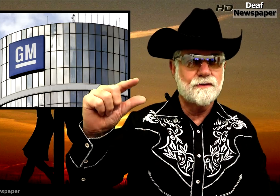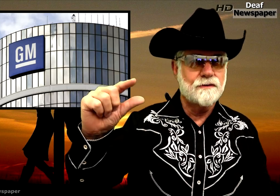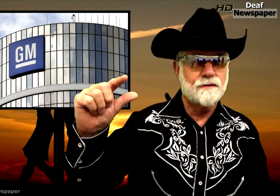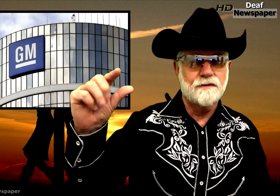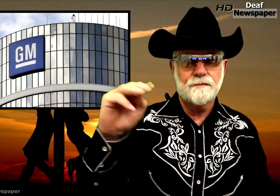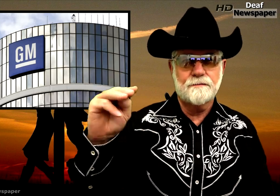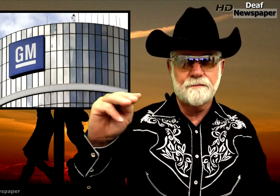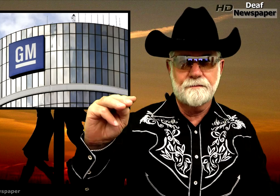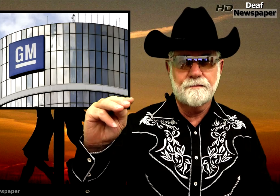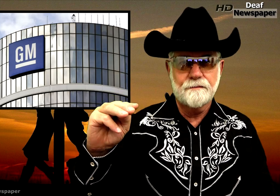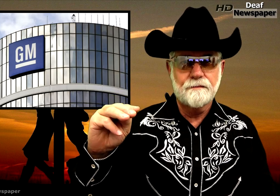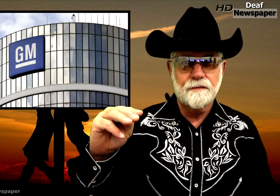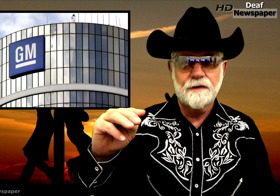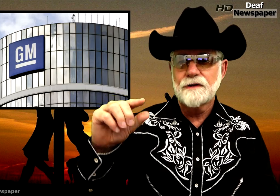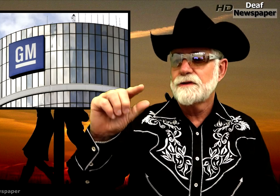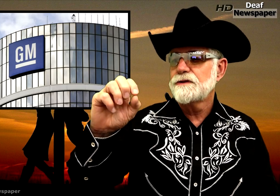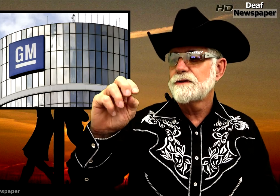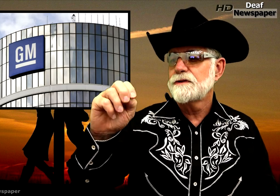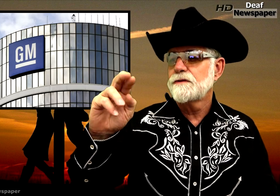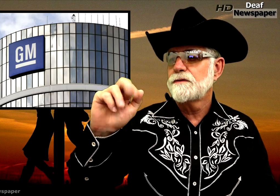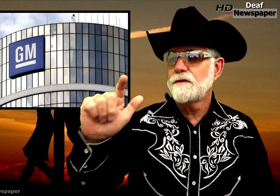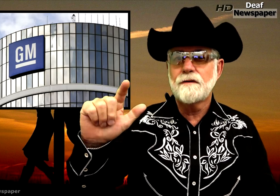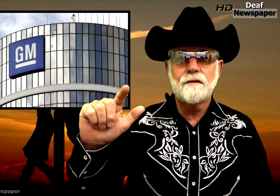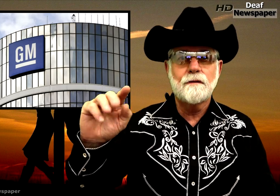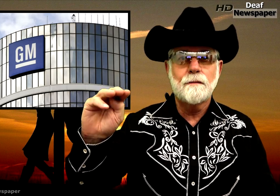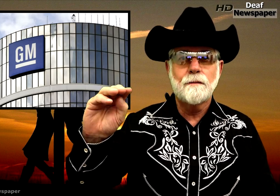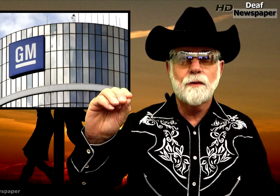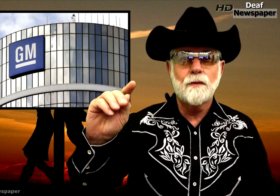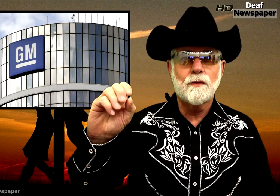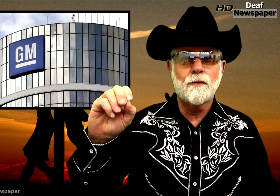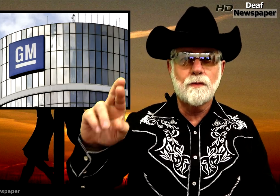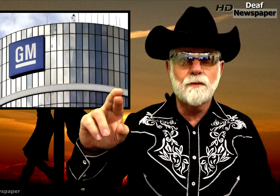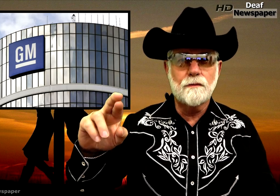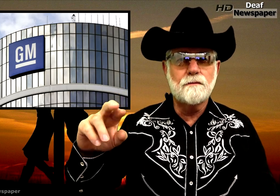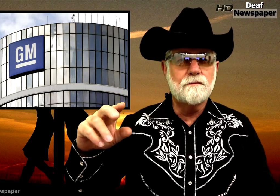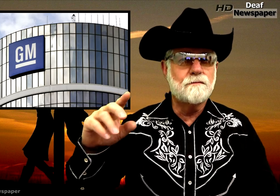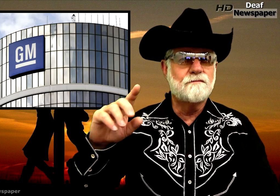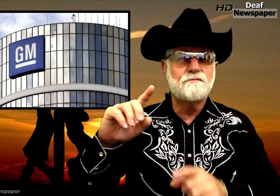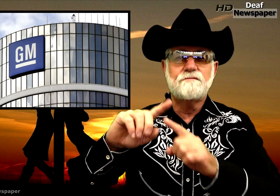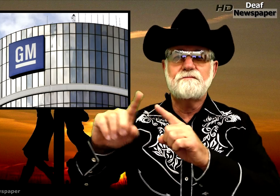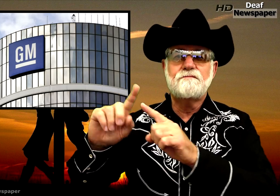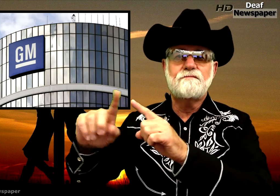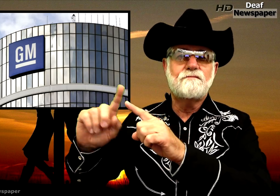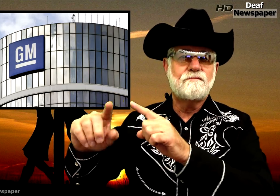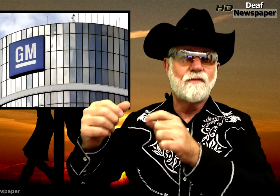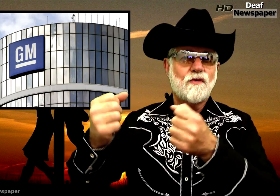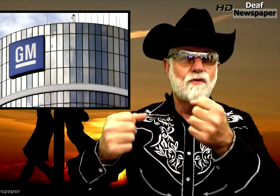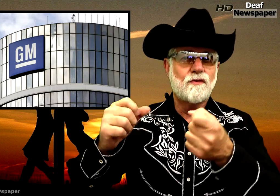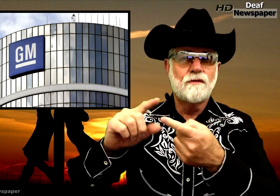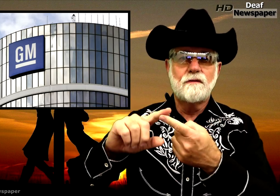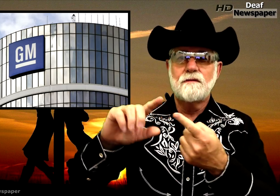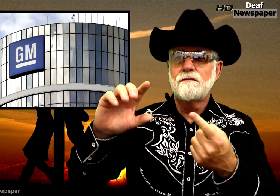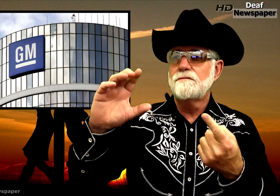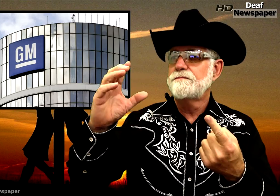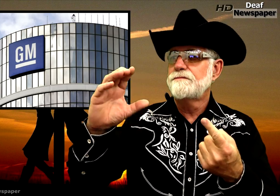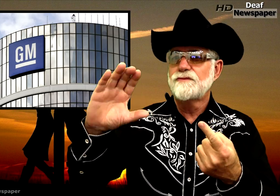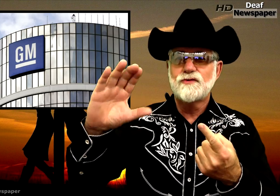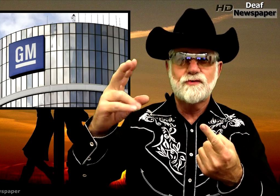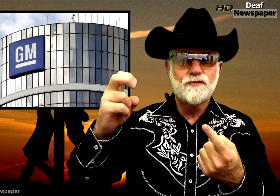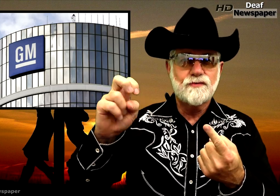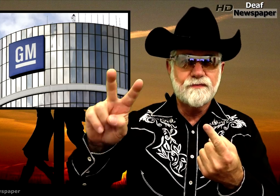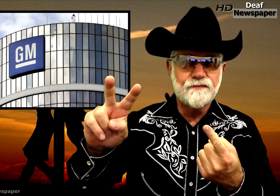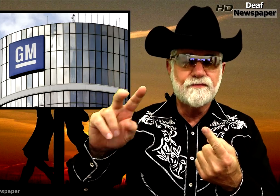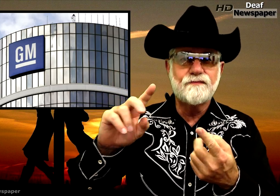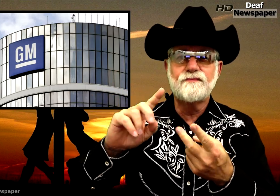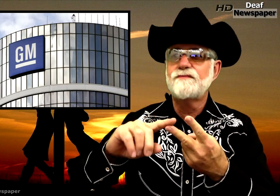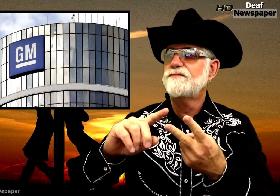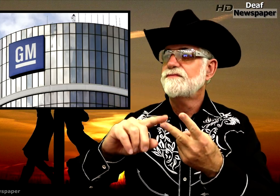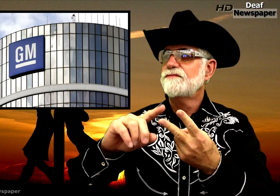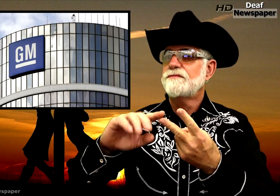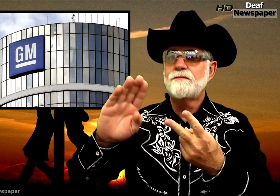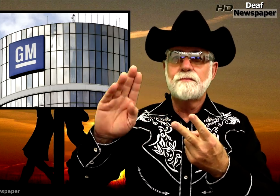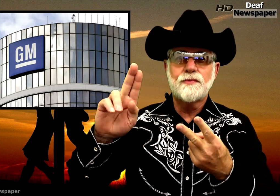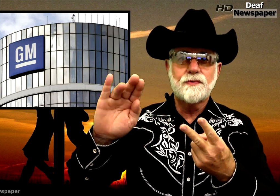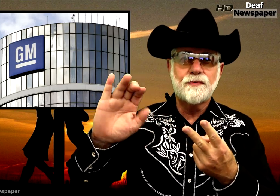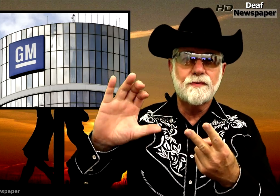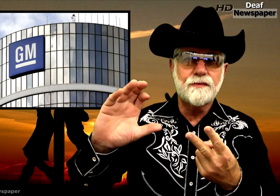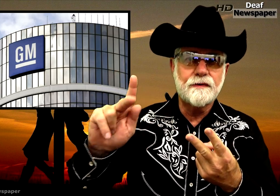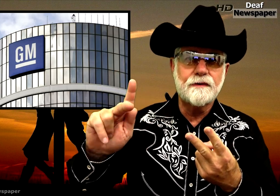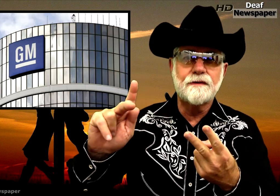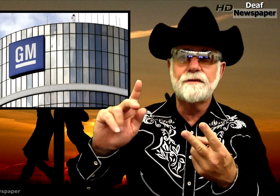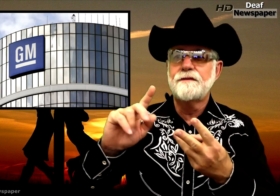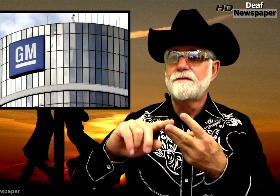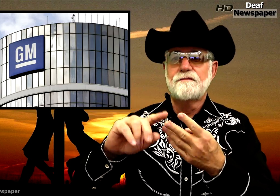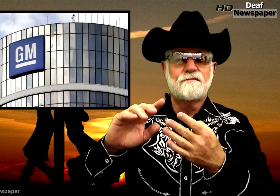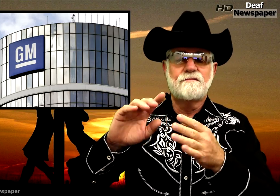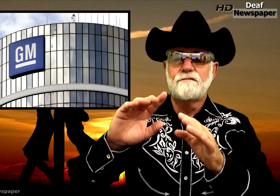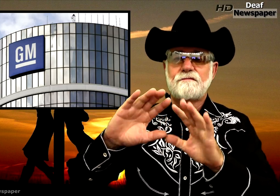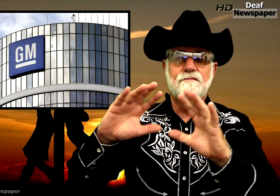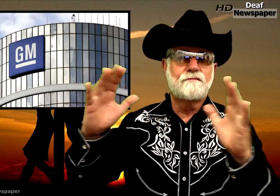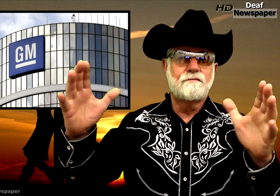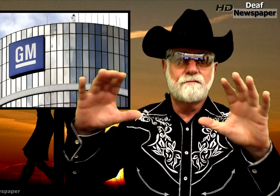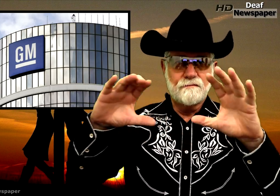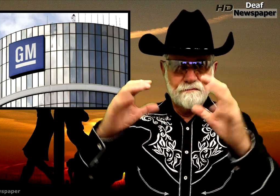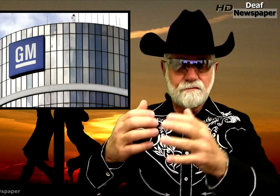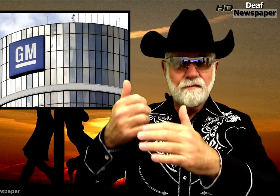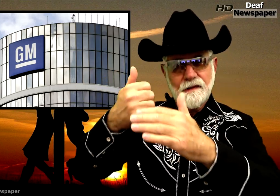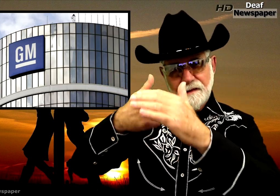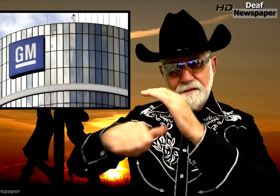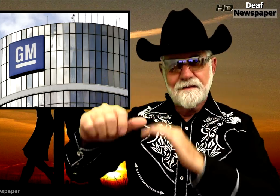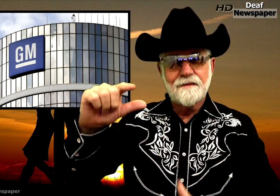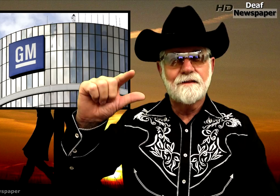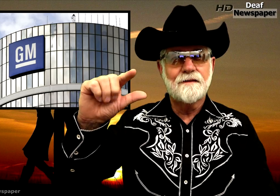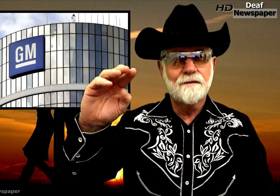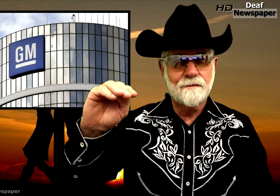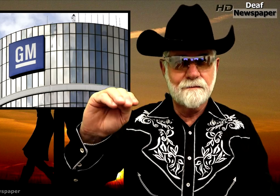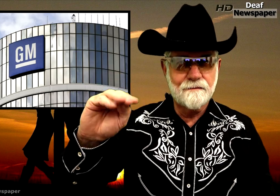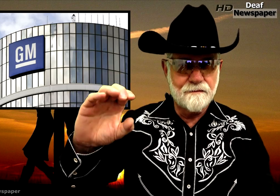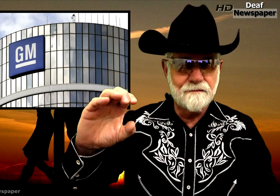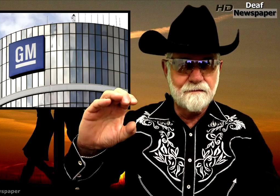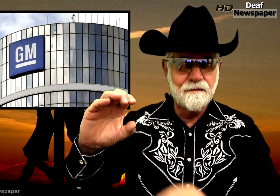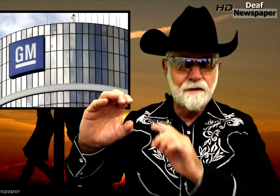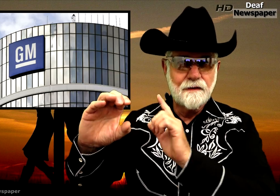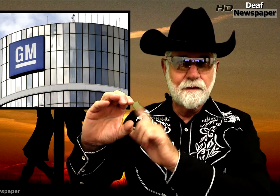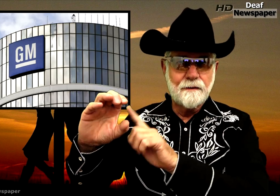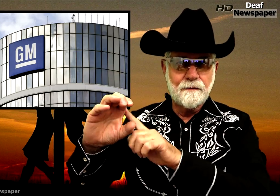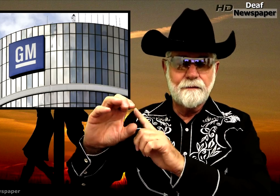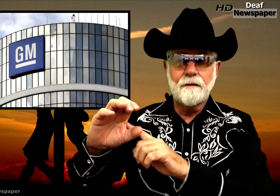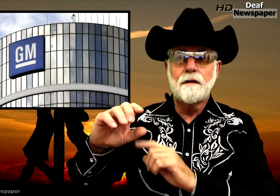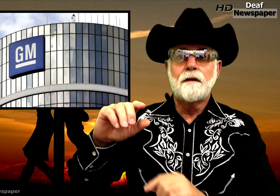General Motors they make different cars…Chevy, Buick’s, etc, all under the name of GM.